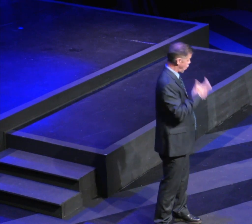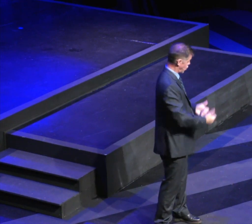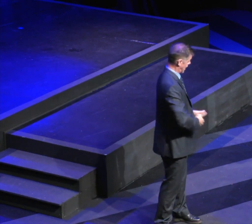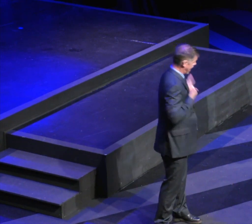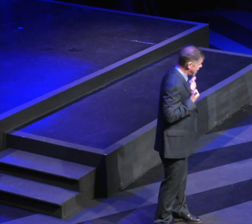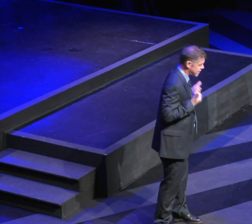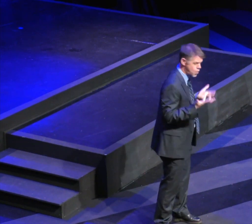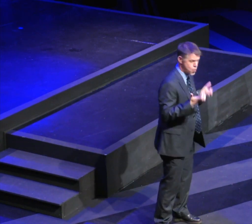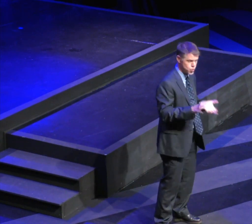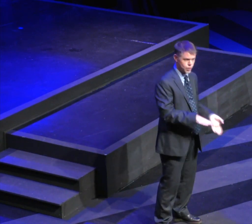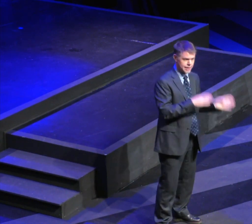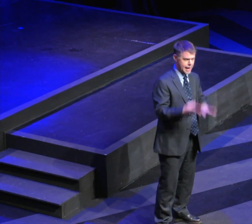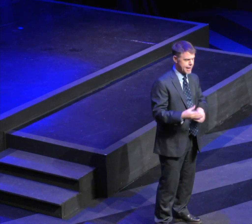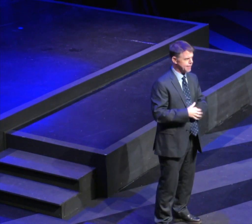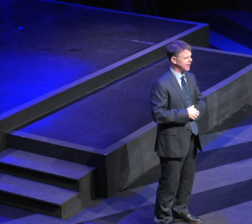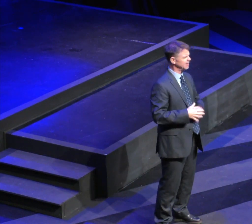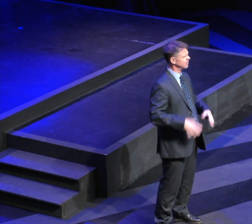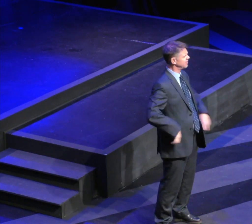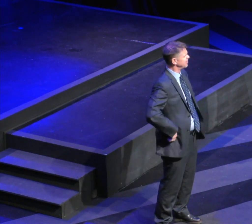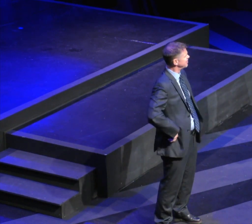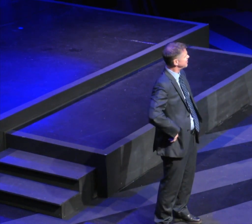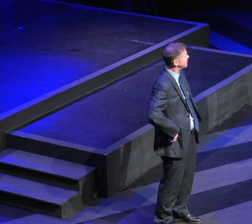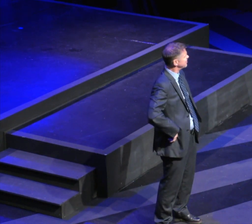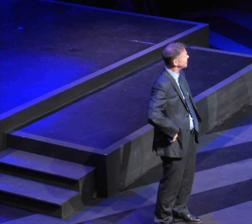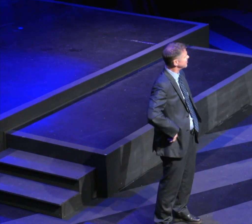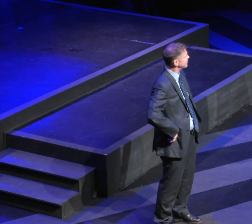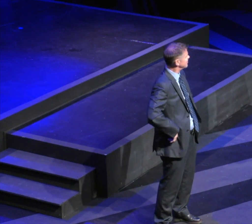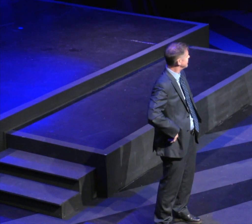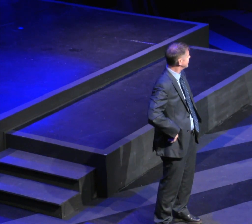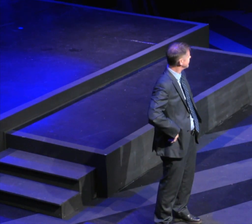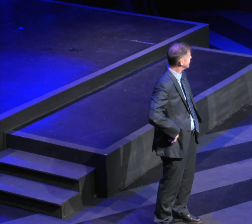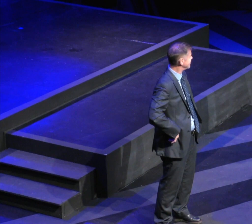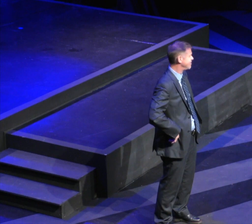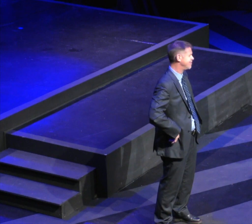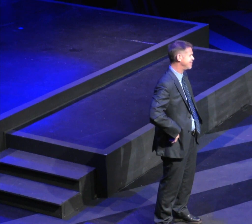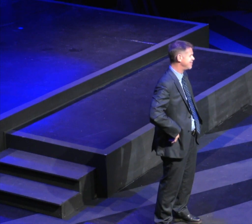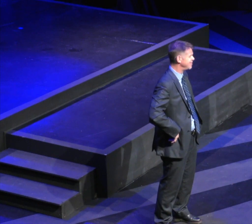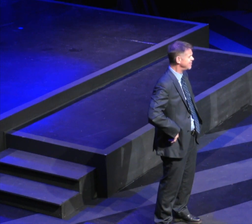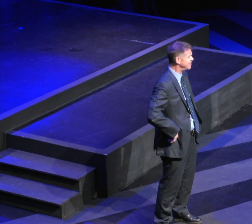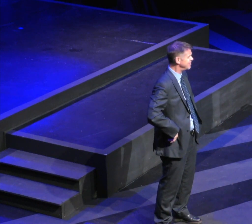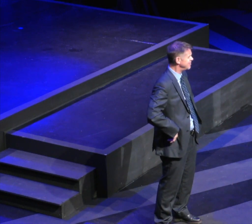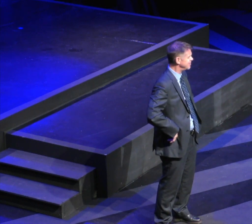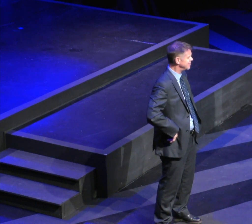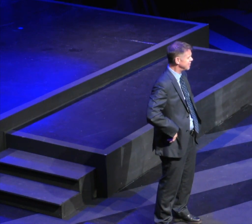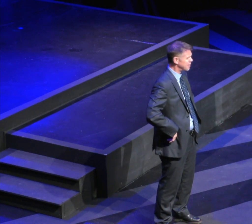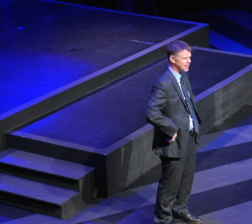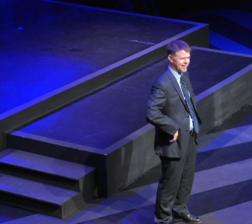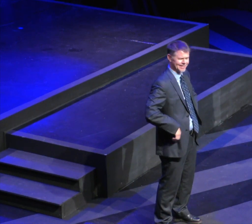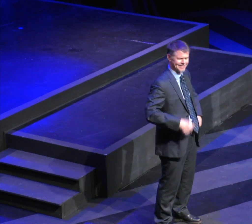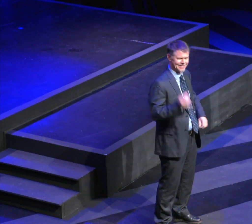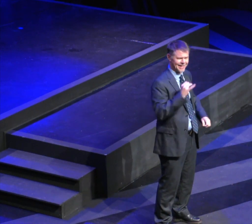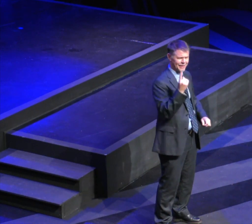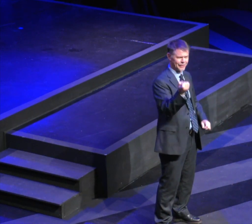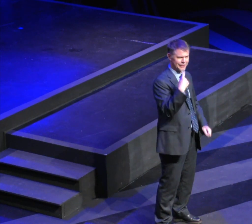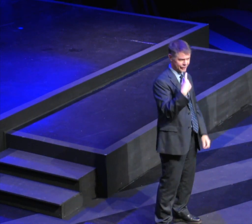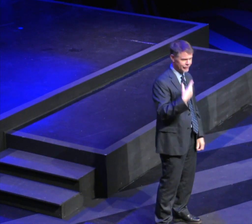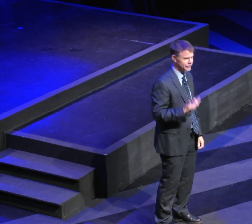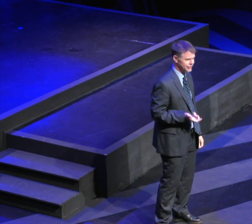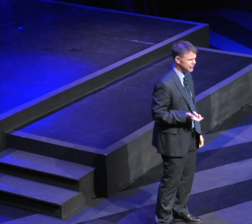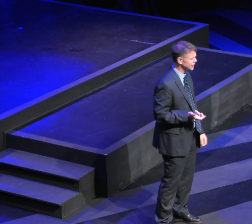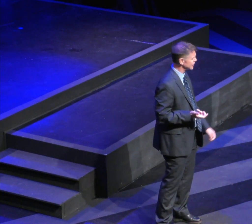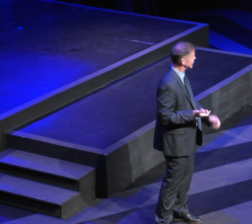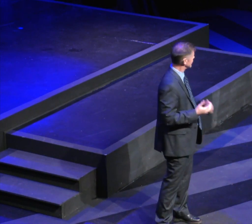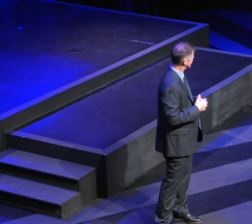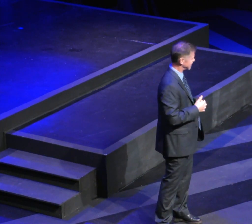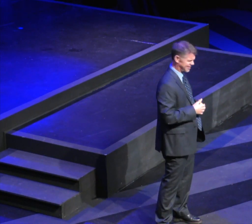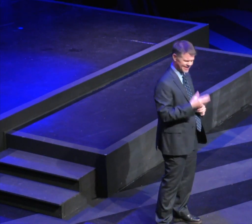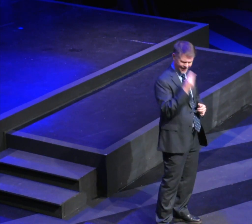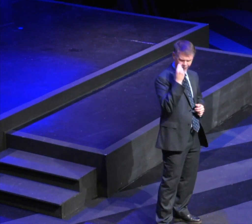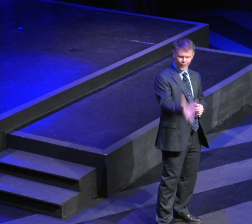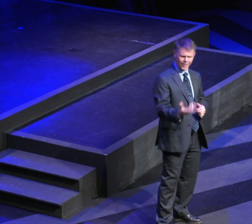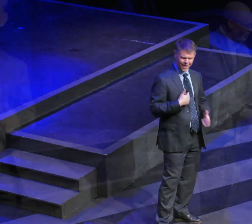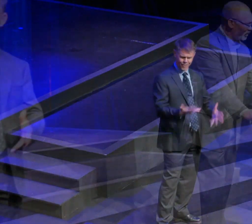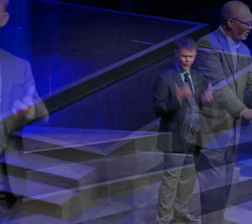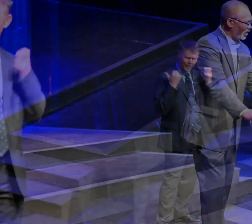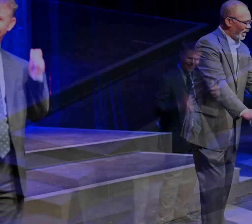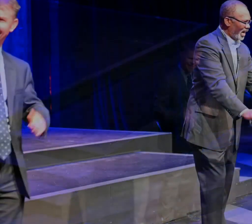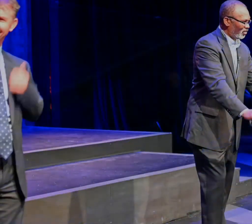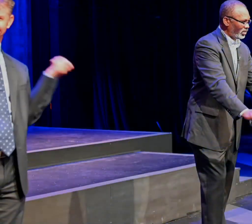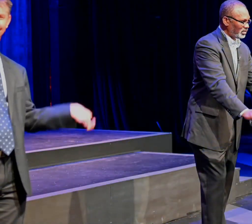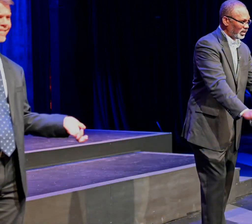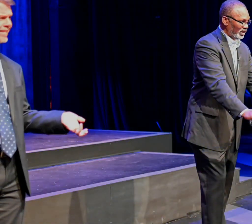like what a question I I told the doctor "I wanted to live and I had a reason to live".